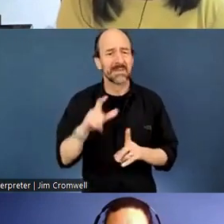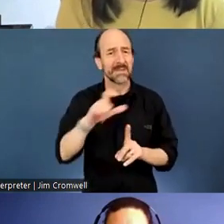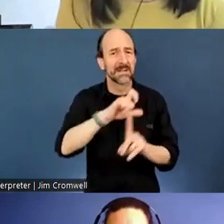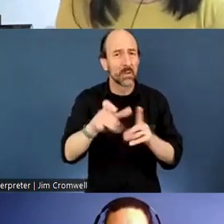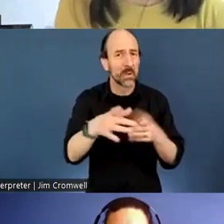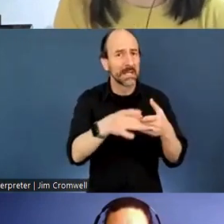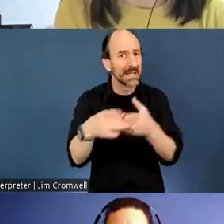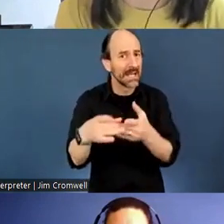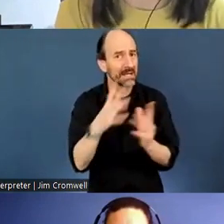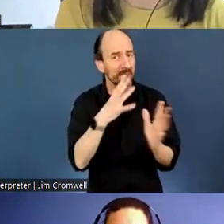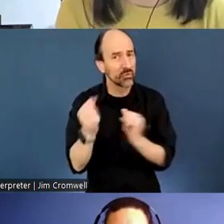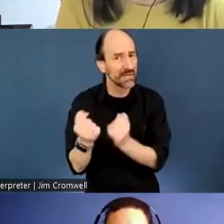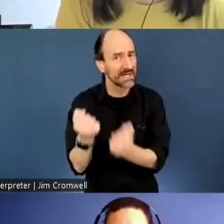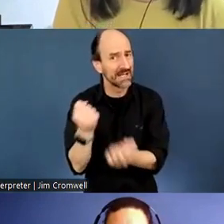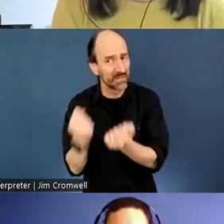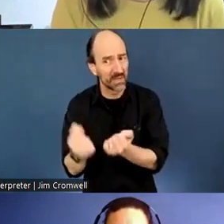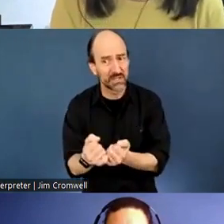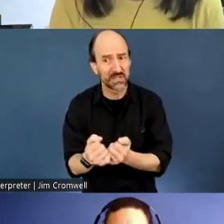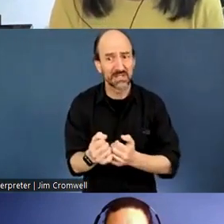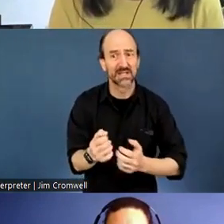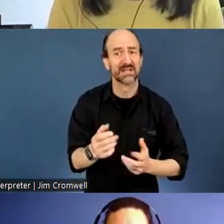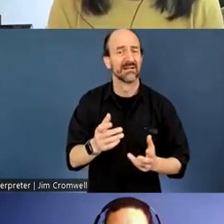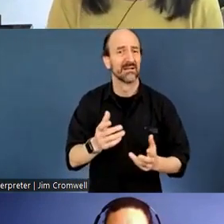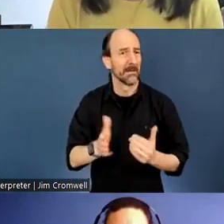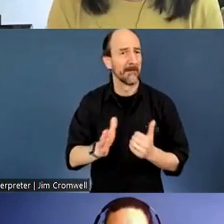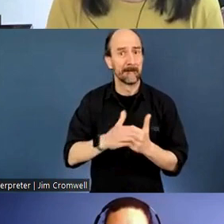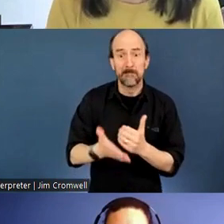is also inclusive, it can be more targeted in